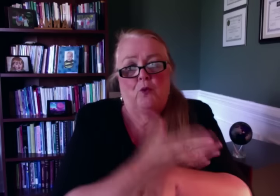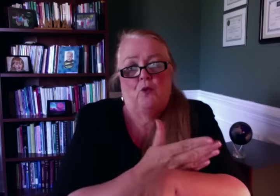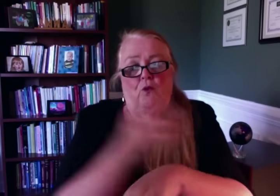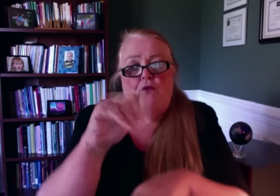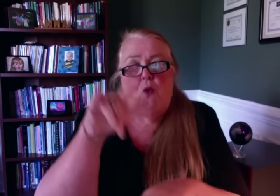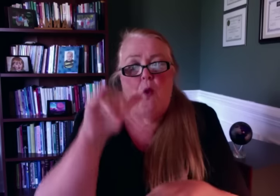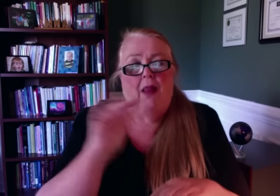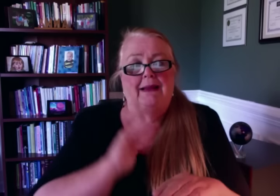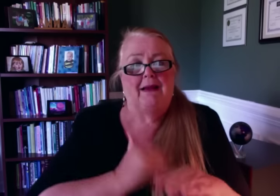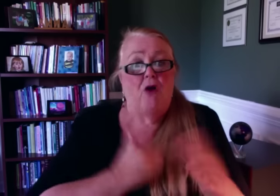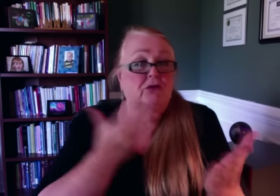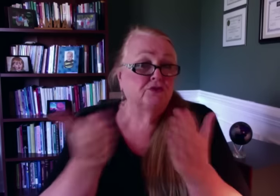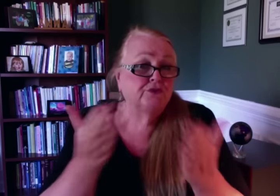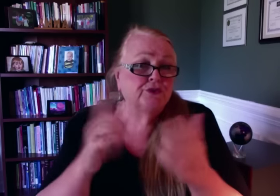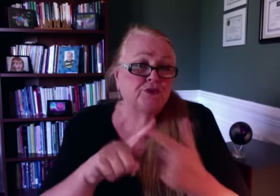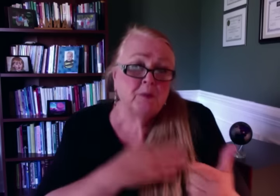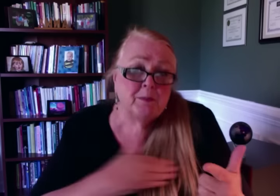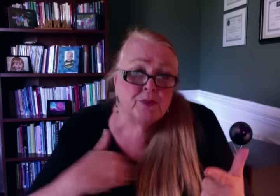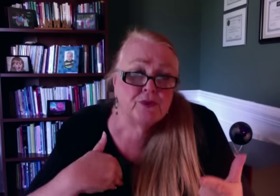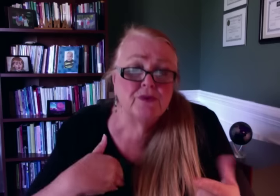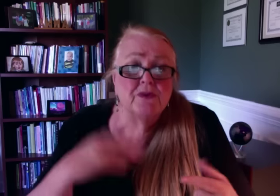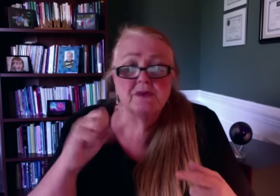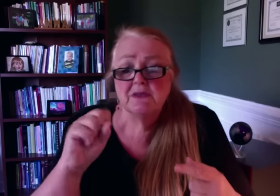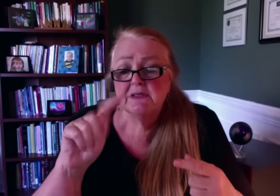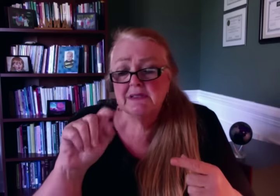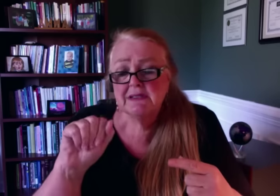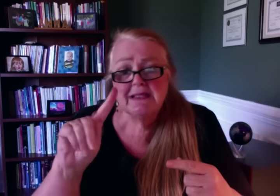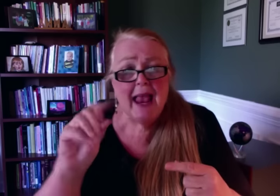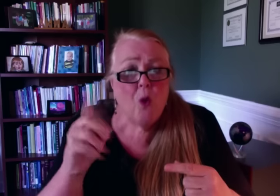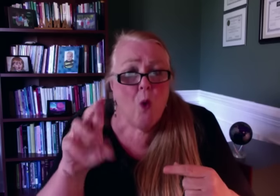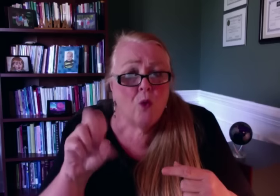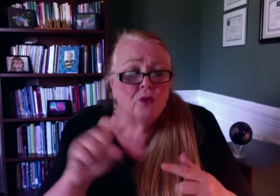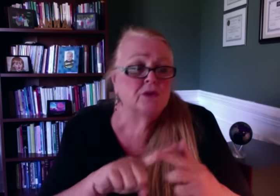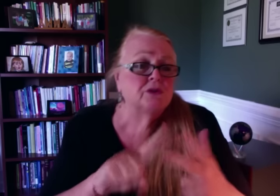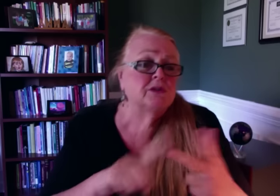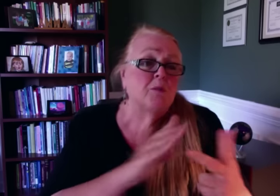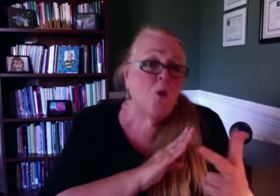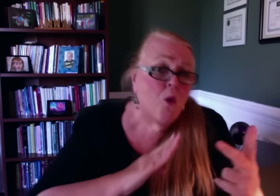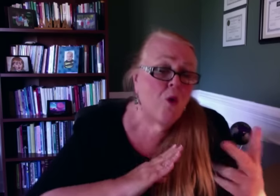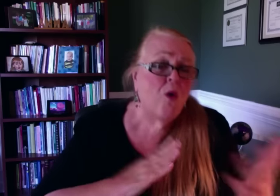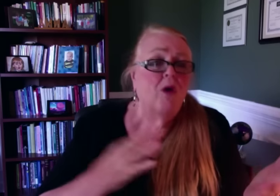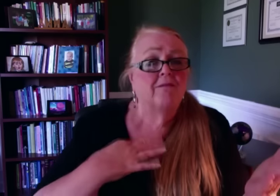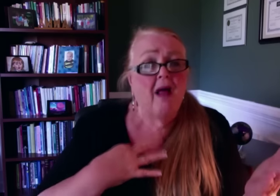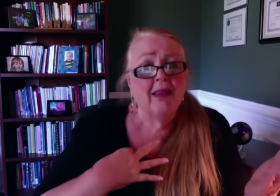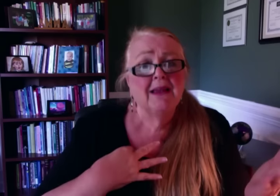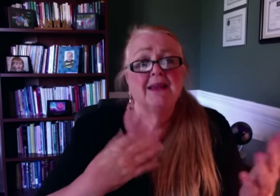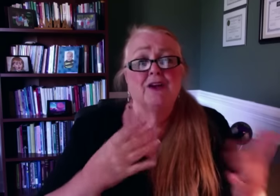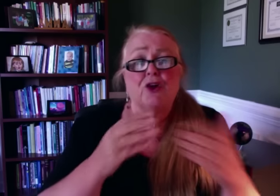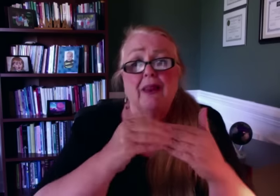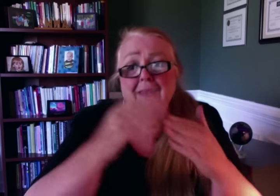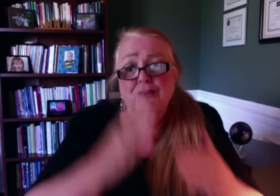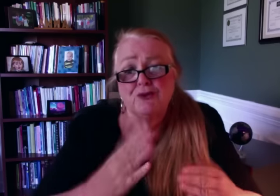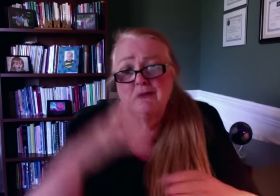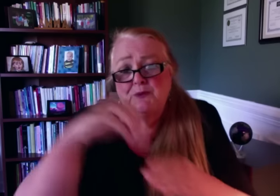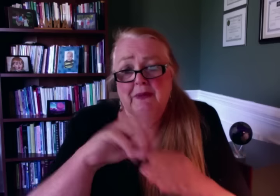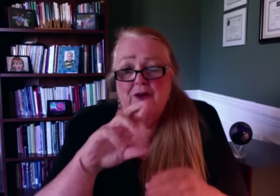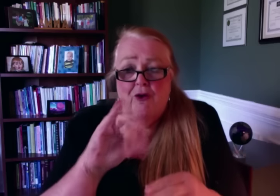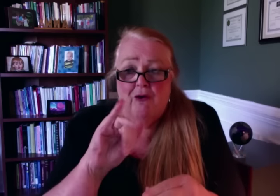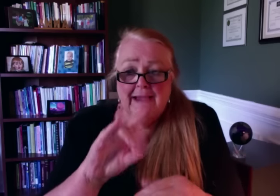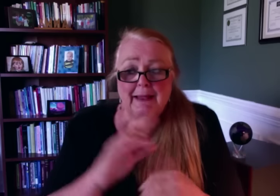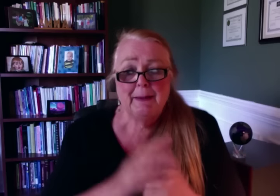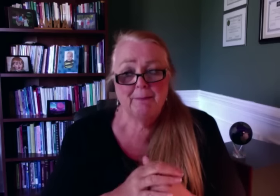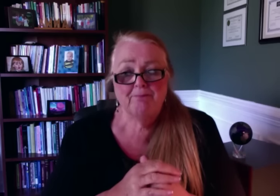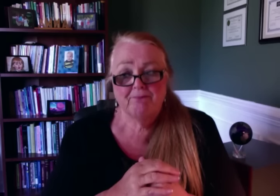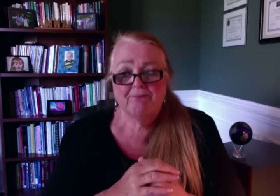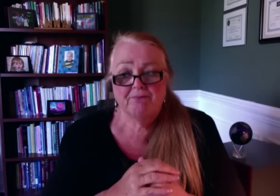quality of service to our members, stakeholders, the Board, and the volunteer leaders in RID.